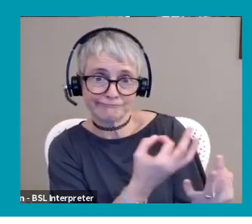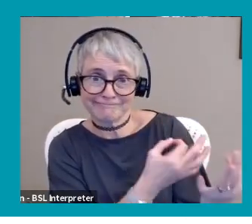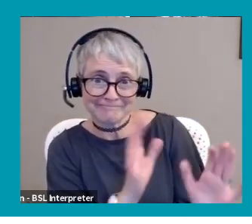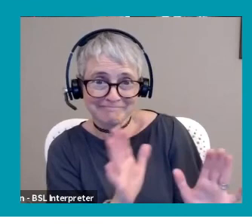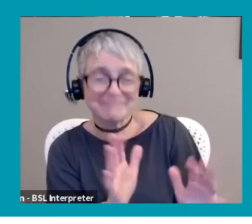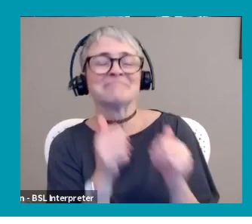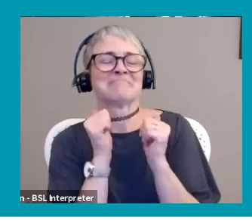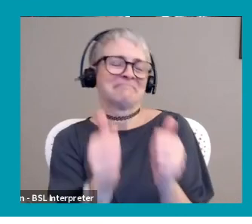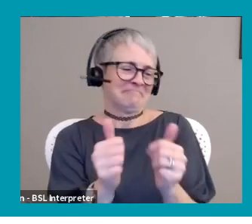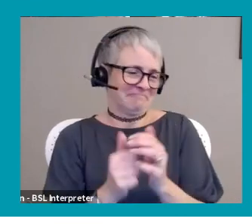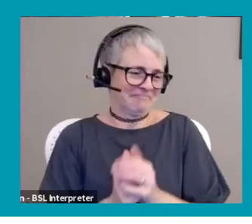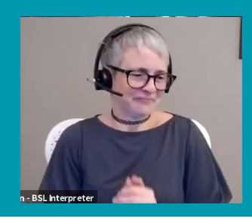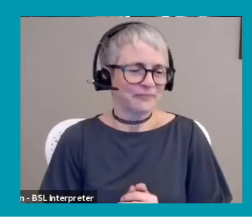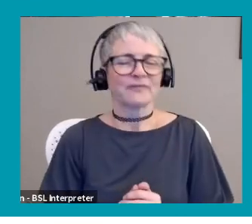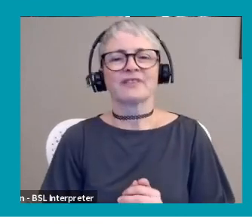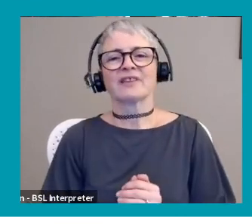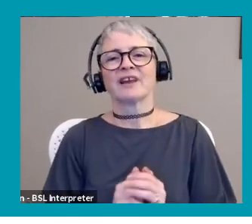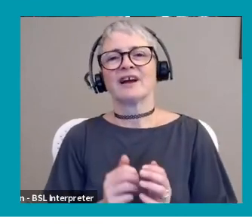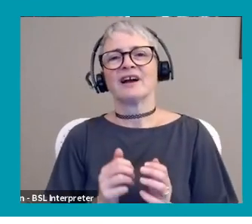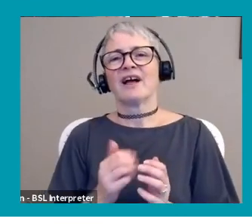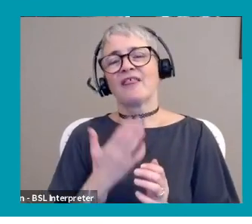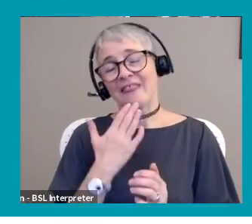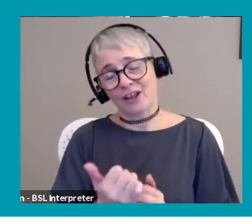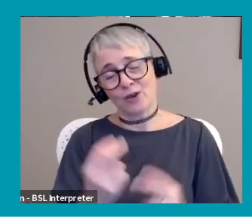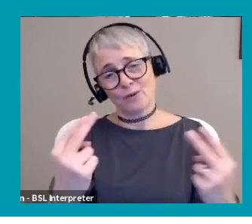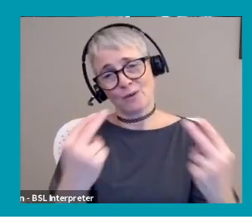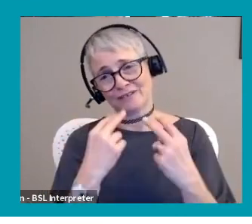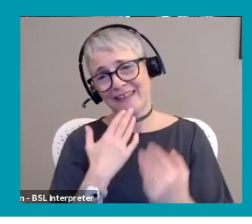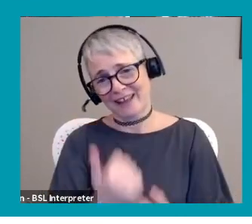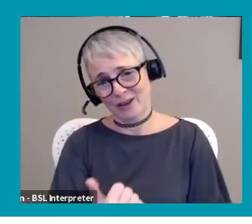Okay, well I just want to thank you all very much for coming along today, thanks for hanging out